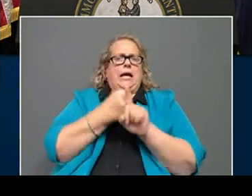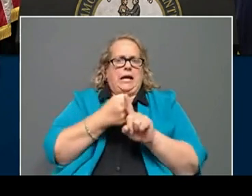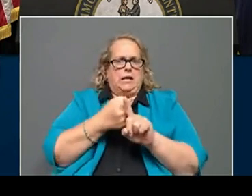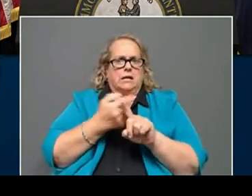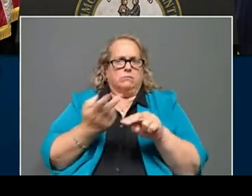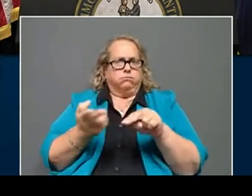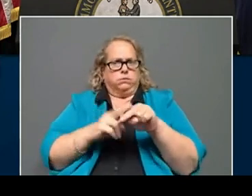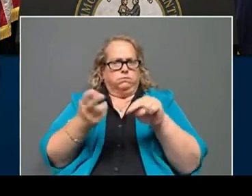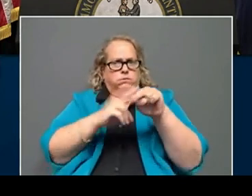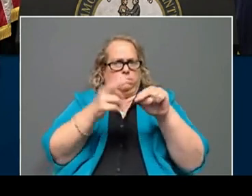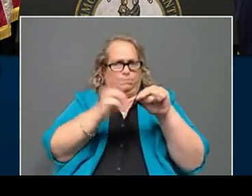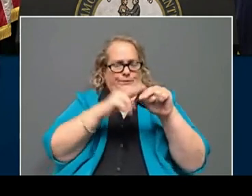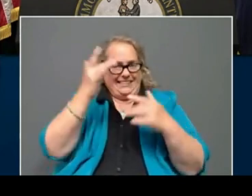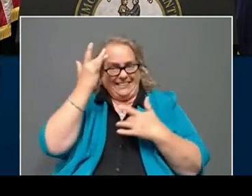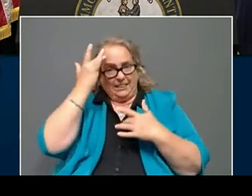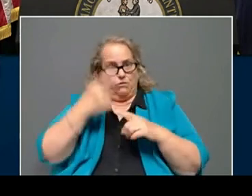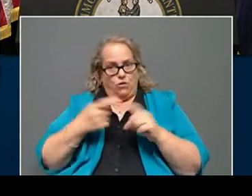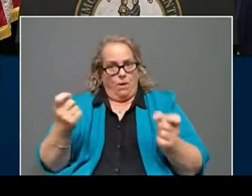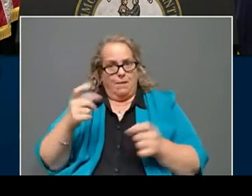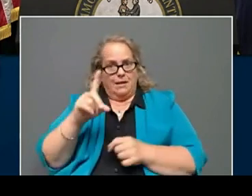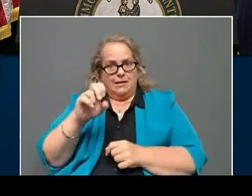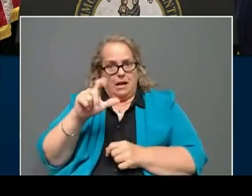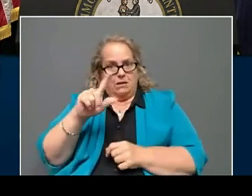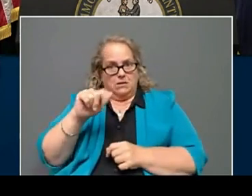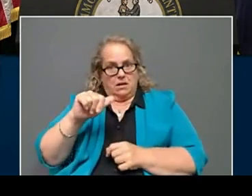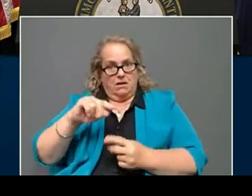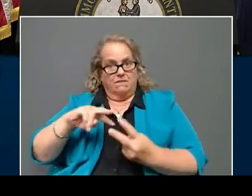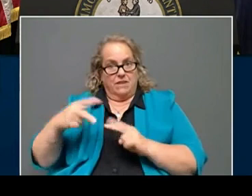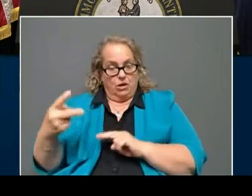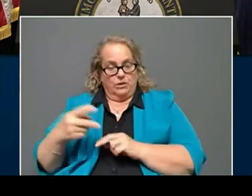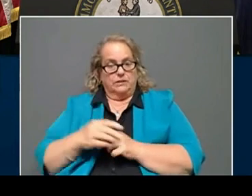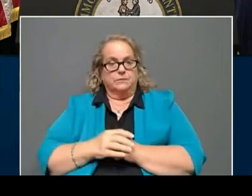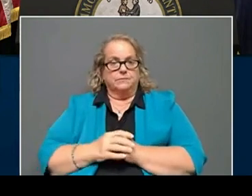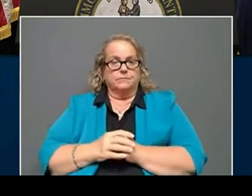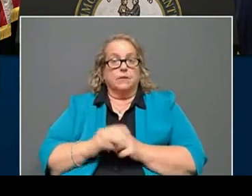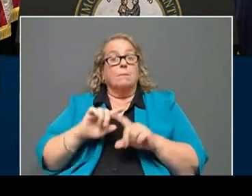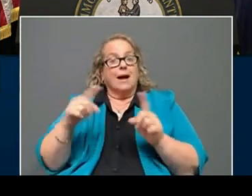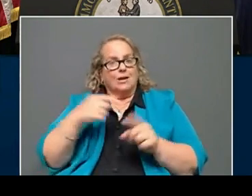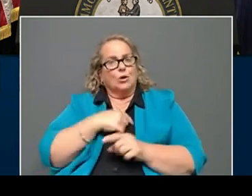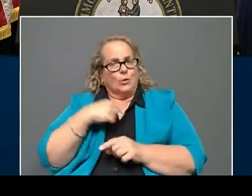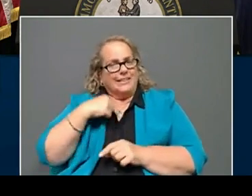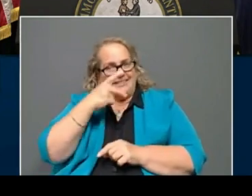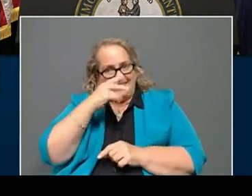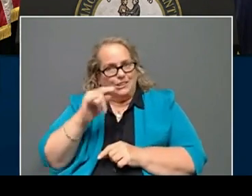Though we will show you that we are seeing it too. All right. So 65 years